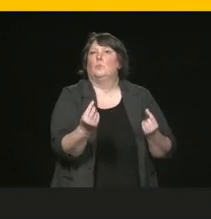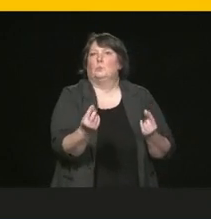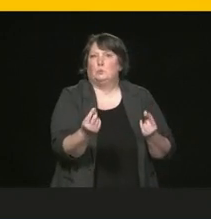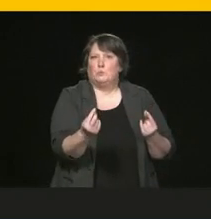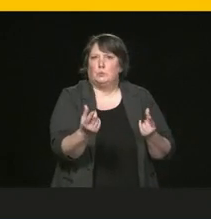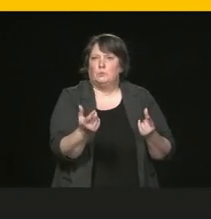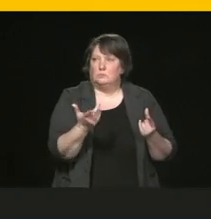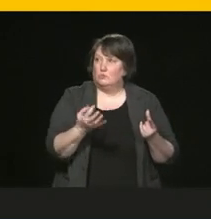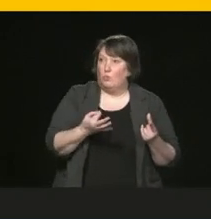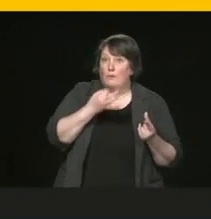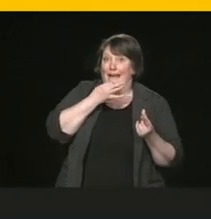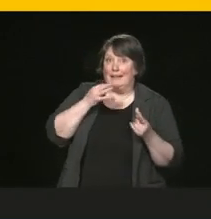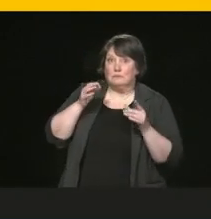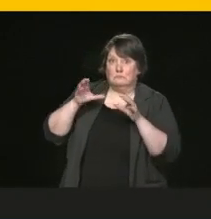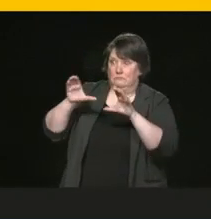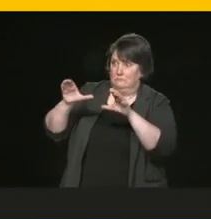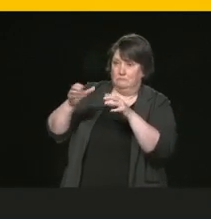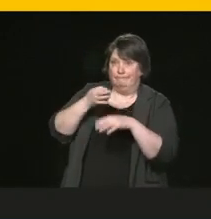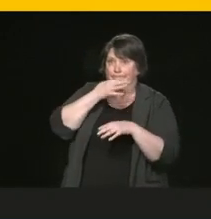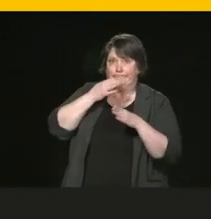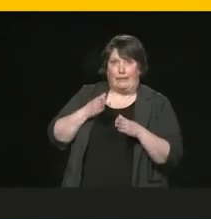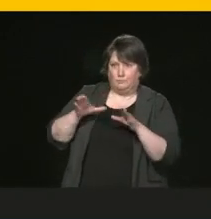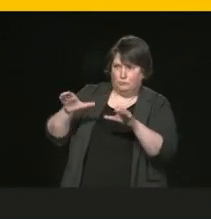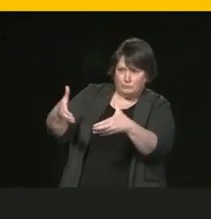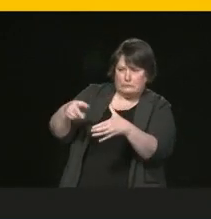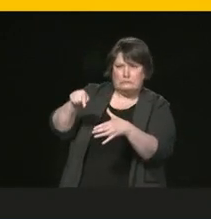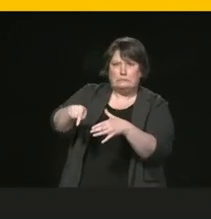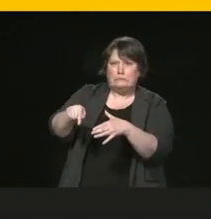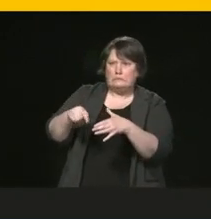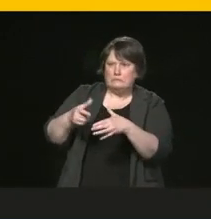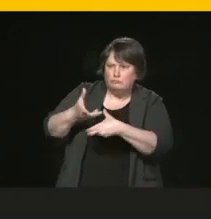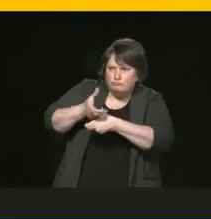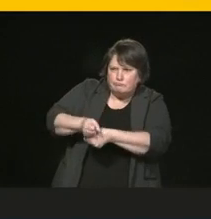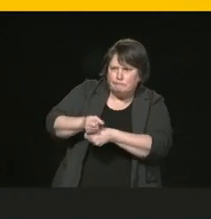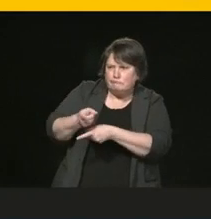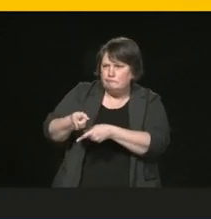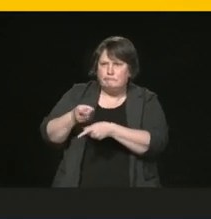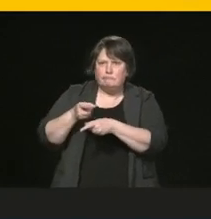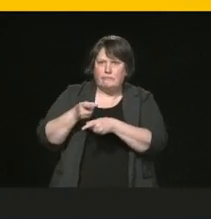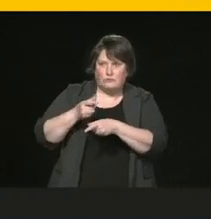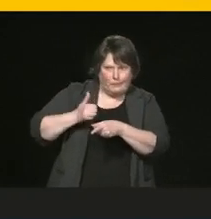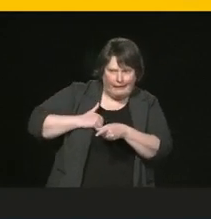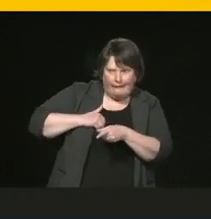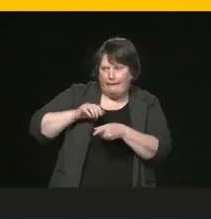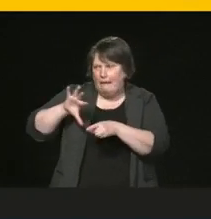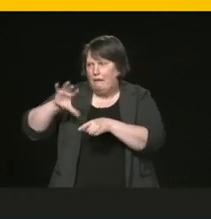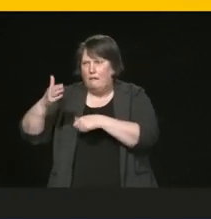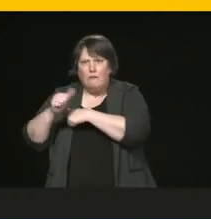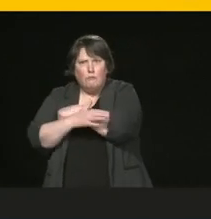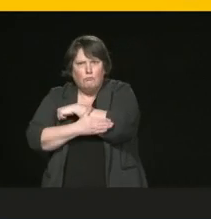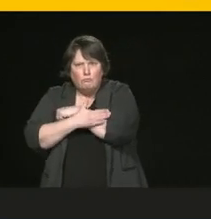WHAT DO WE NEED TO DO IN THE COMING WEEKS? HOW DO WE LEAN ON EXPERTS IN